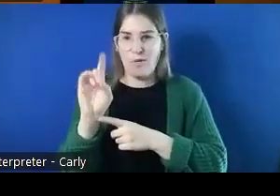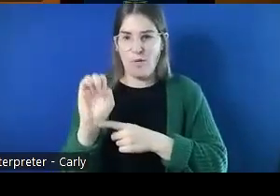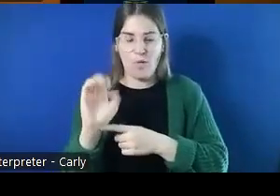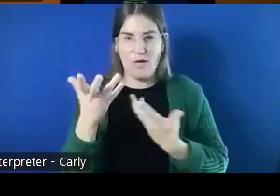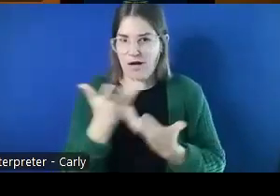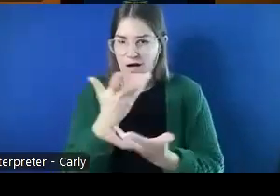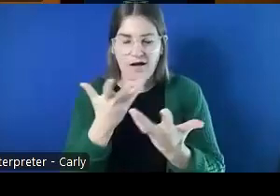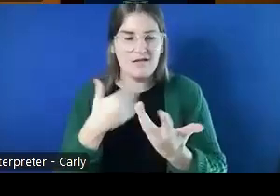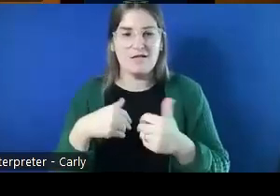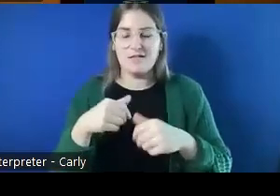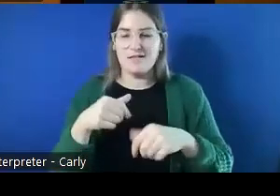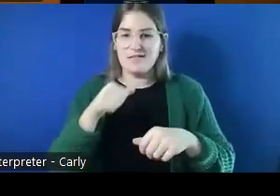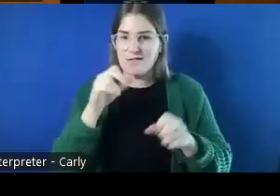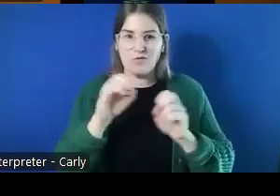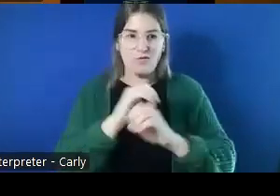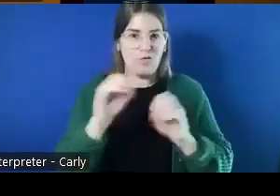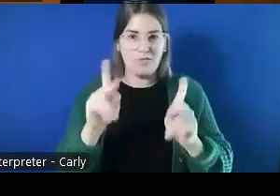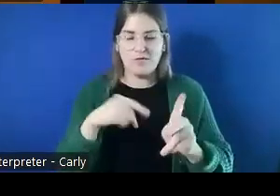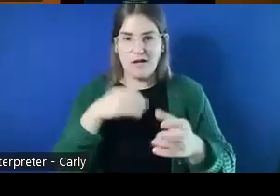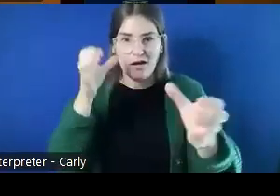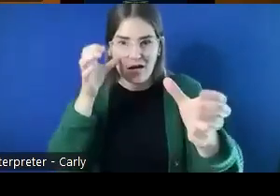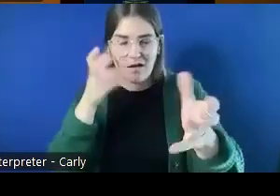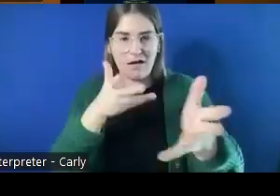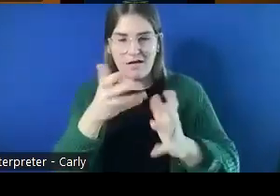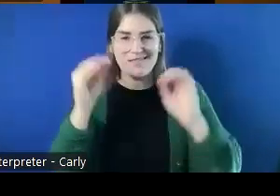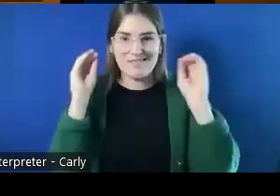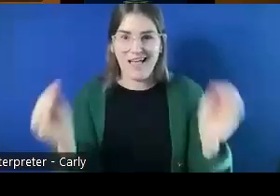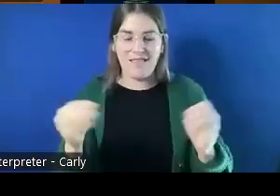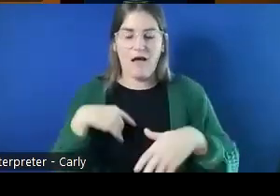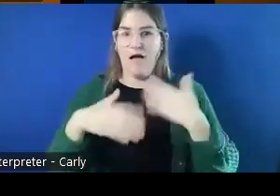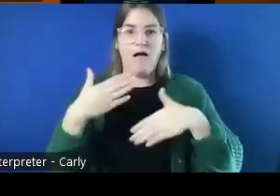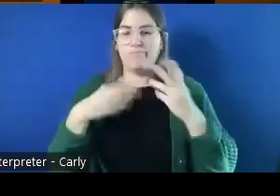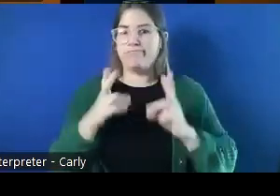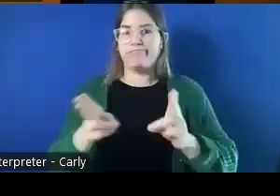hear out one another and and recognize you know we can kind of rationalize what the others going